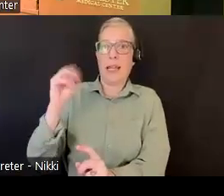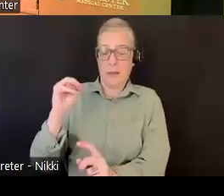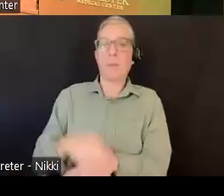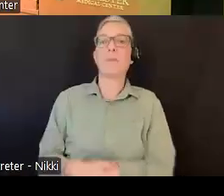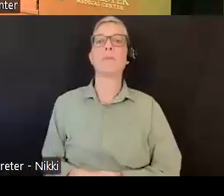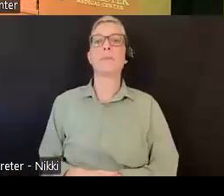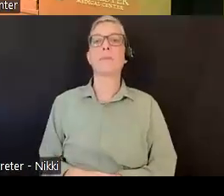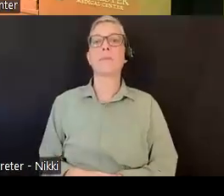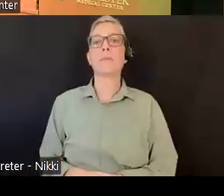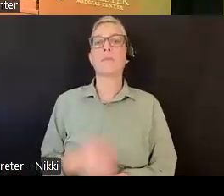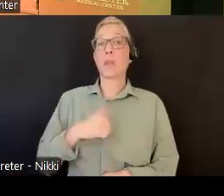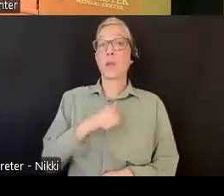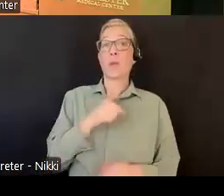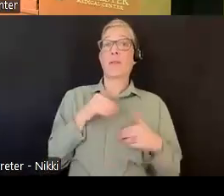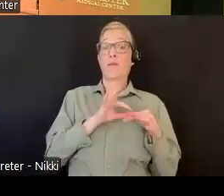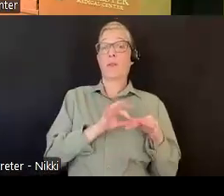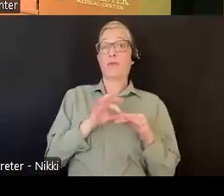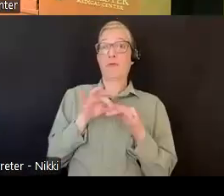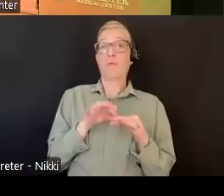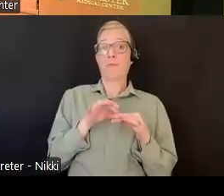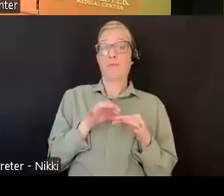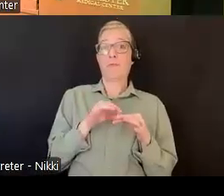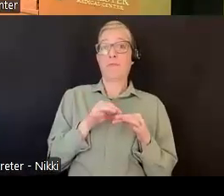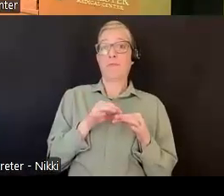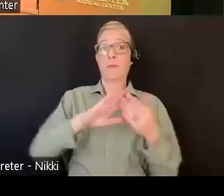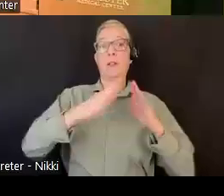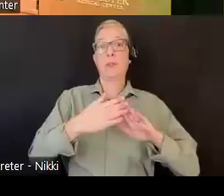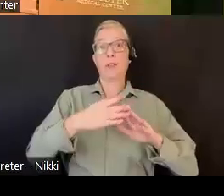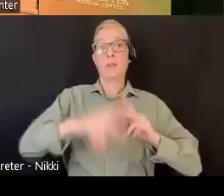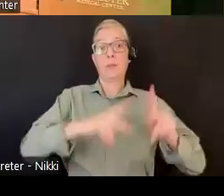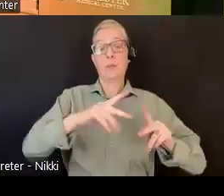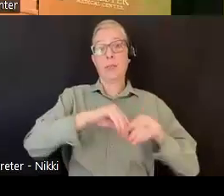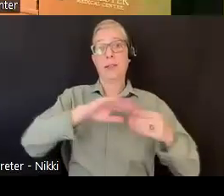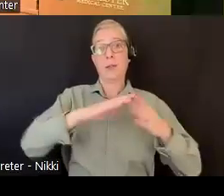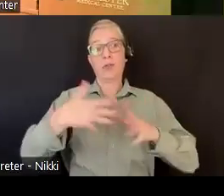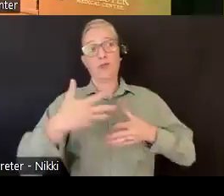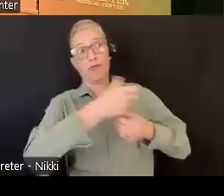tied to the community and trust that people were like oh okay this is what we do. So those are some